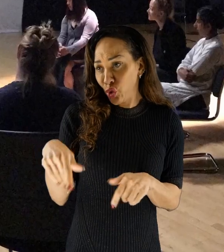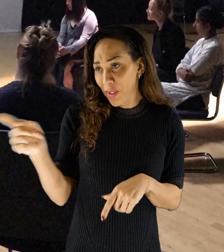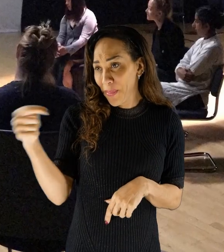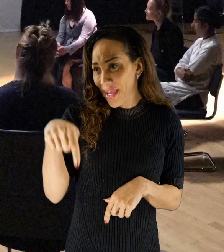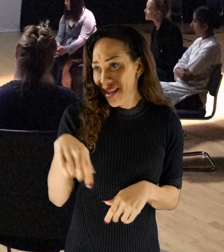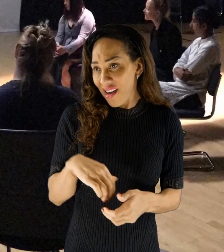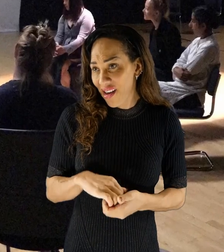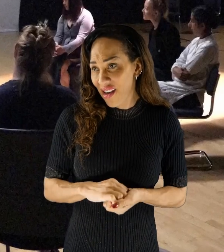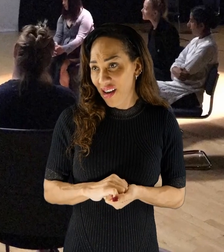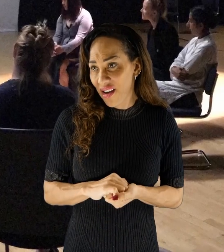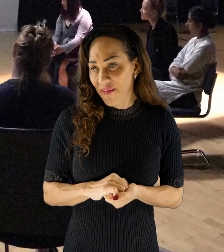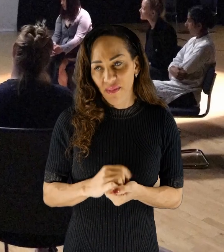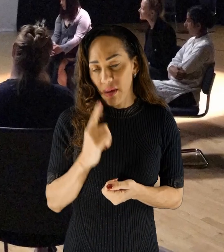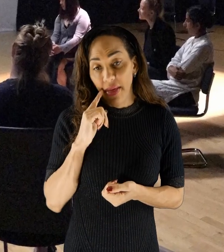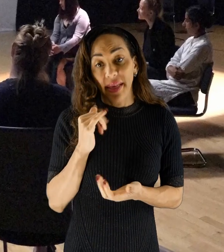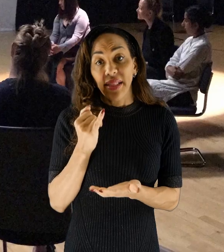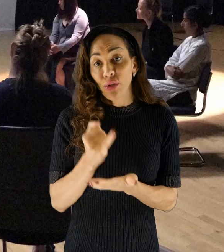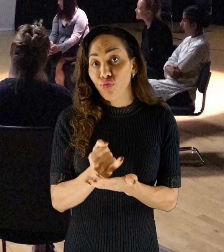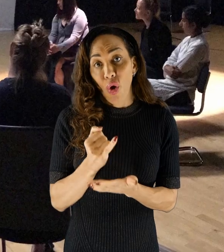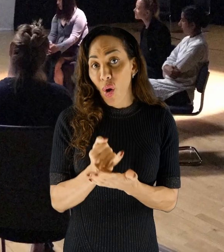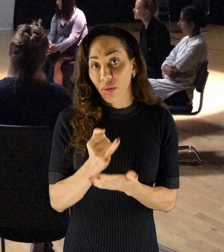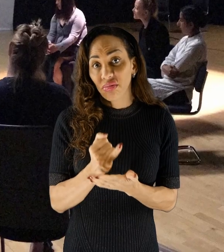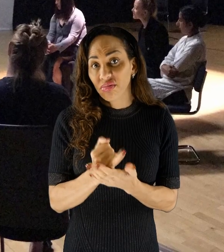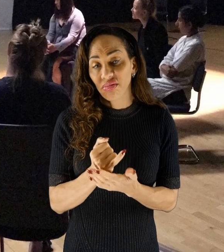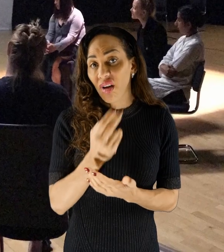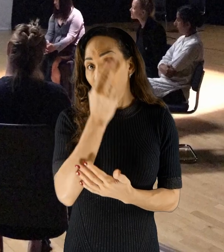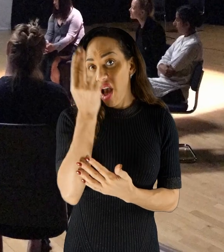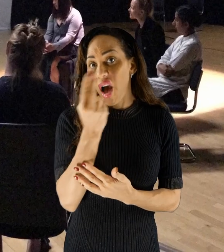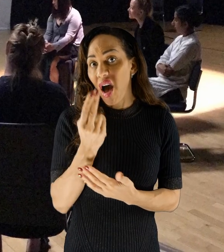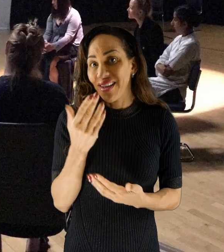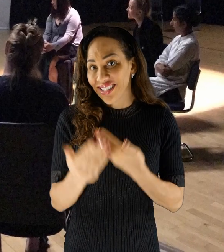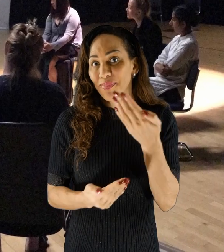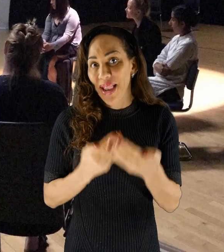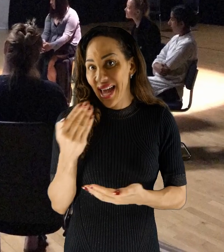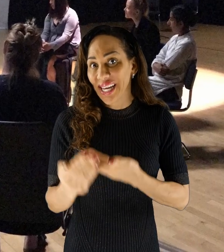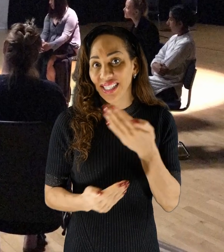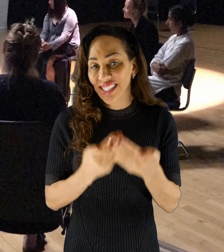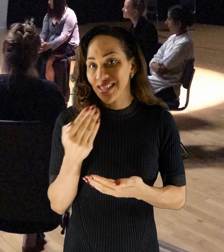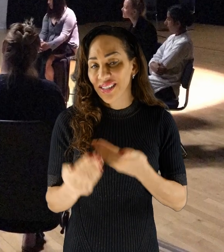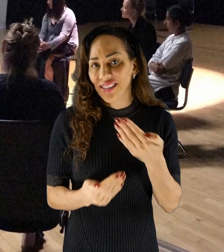that art is explained needs to really be thought about and developed more so that you can pull more people in.